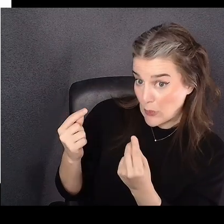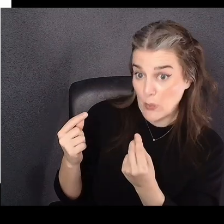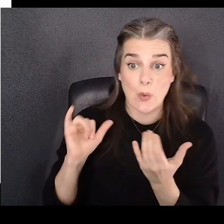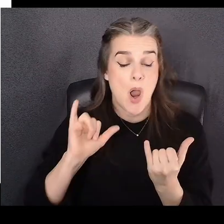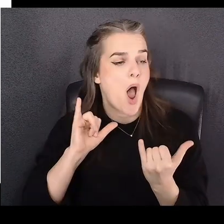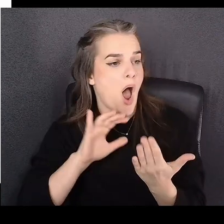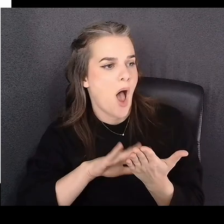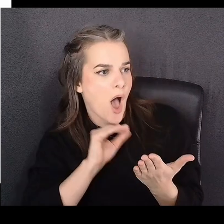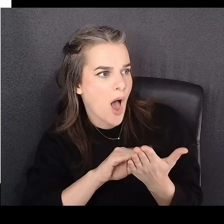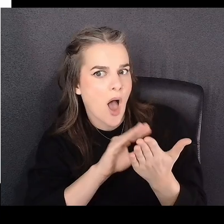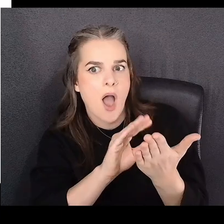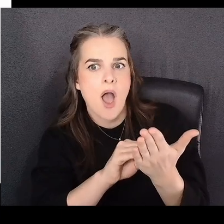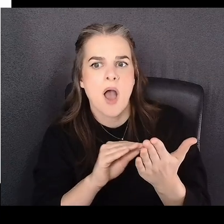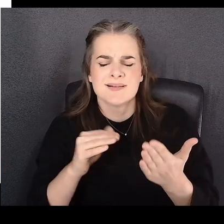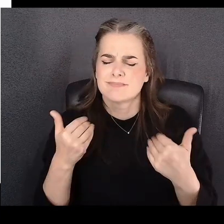really neat to see how access really